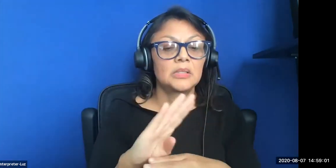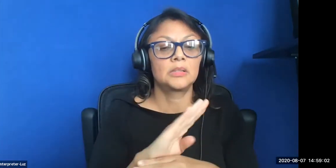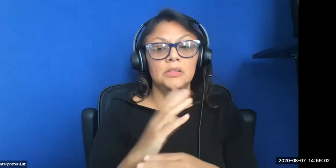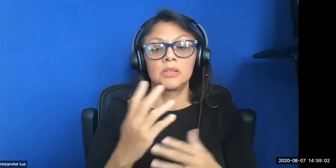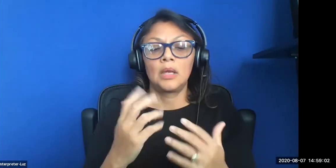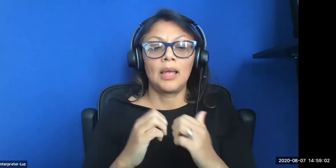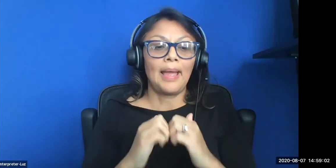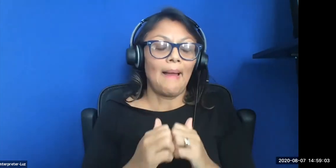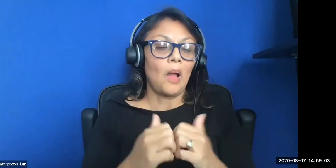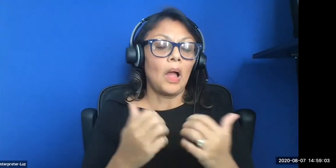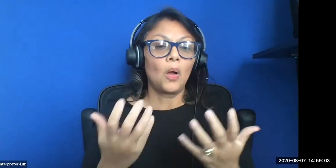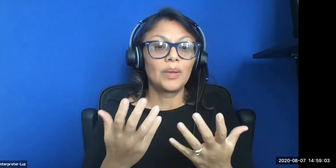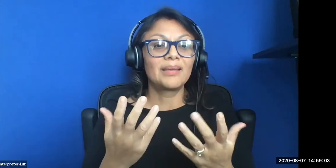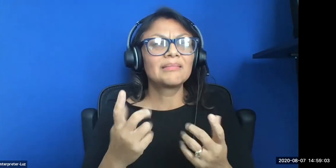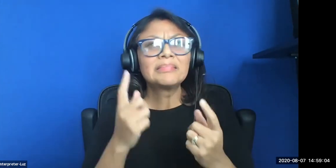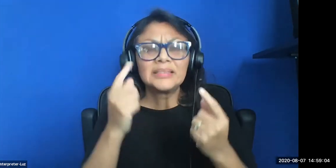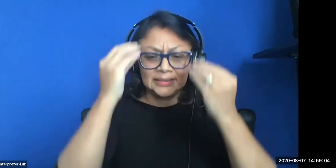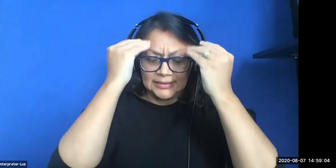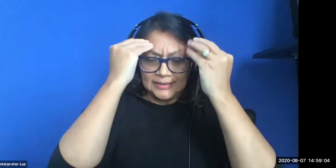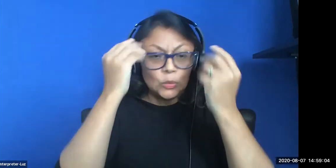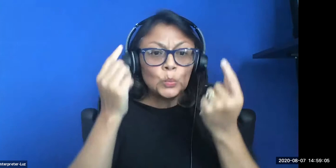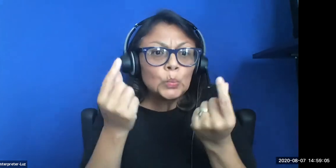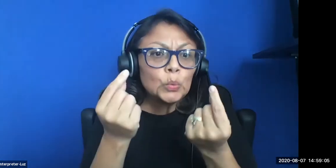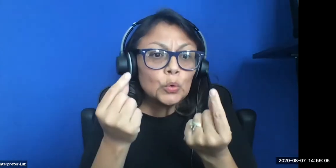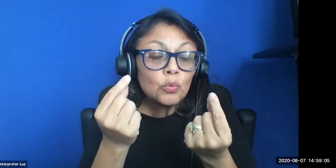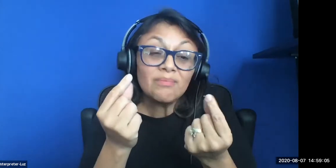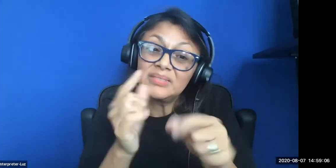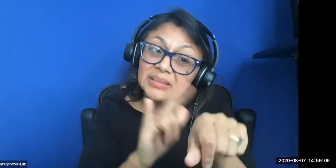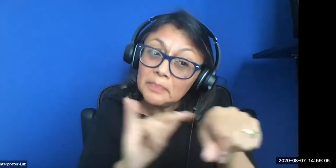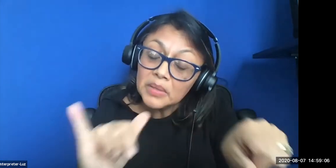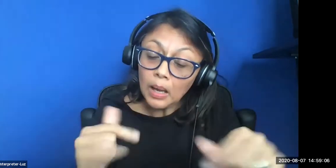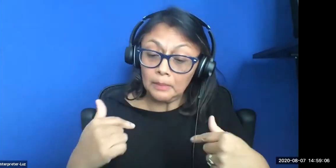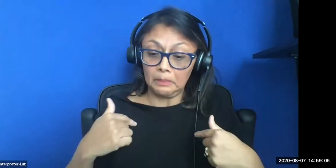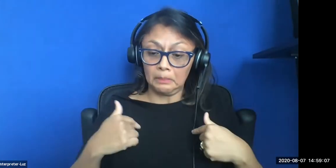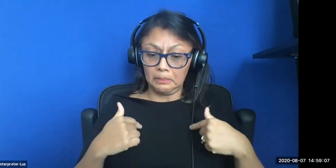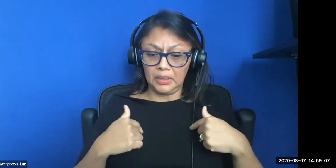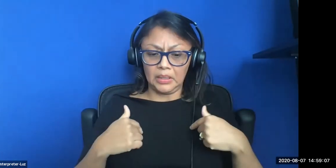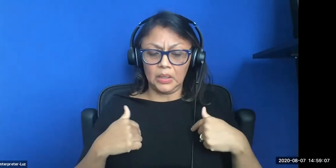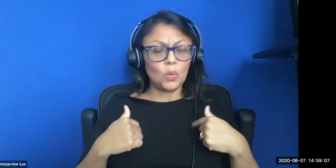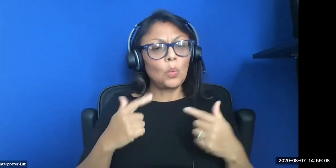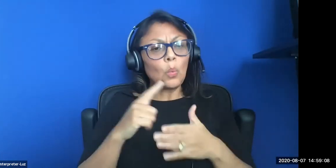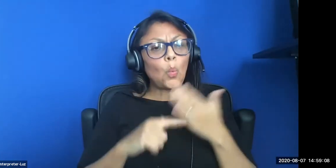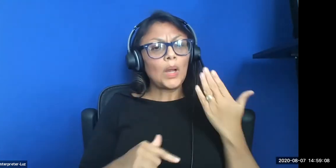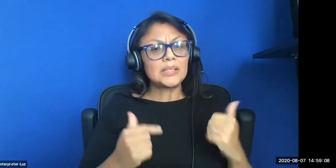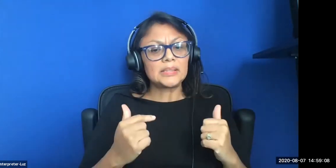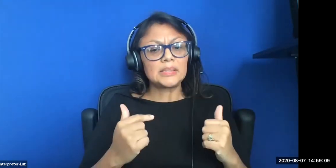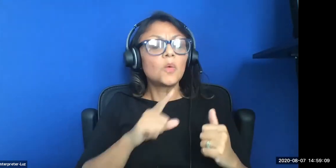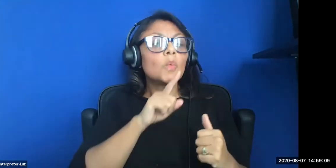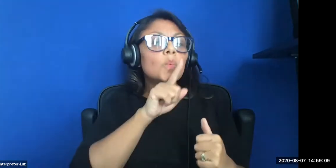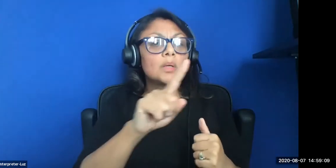Channelle Charest: Capable but then there's also this mindfulness as a human being to say like, Well, what is the real benefit of what we're producing